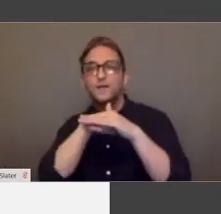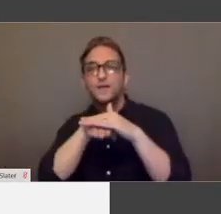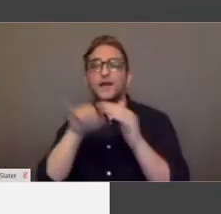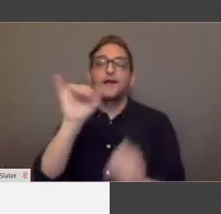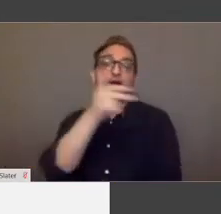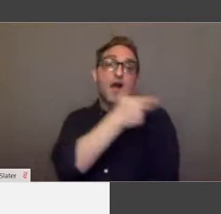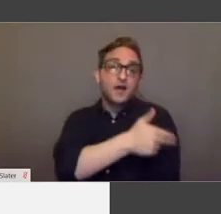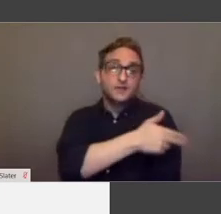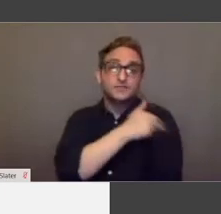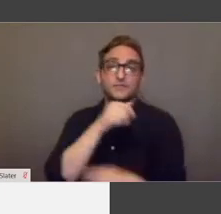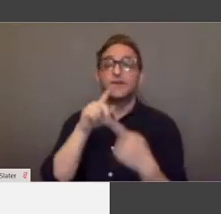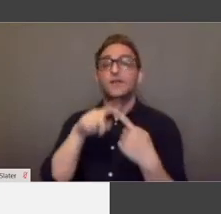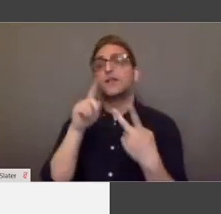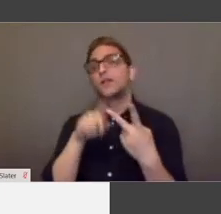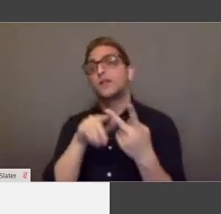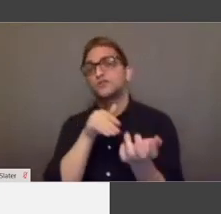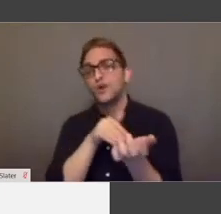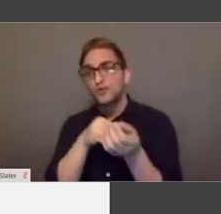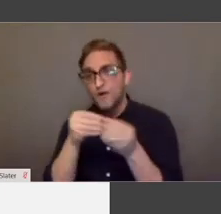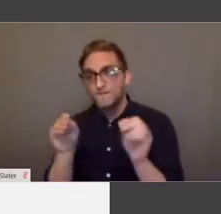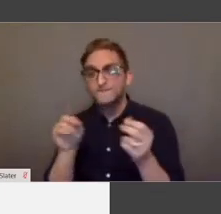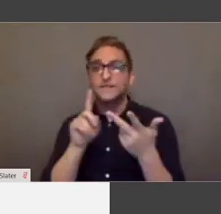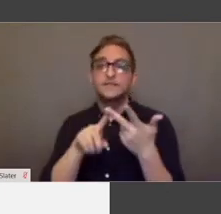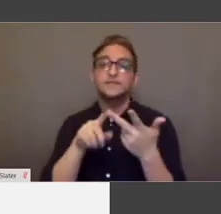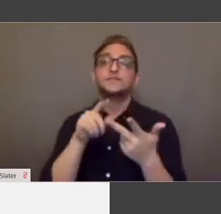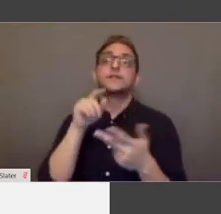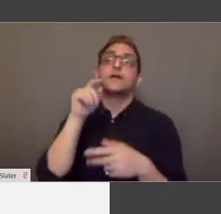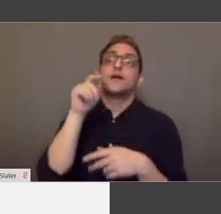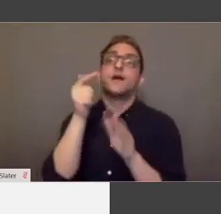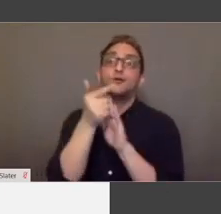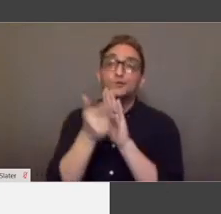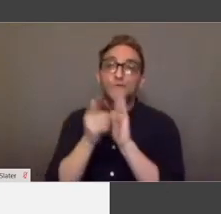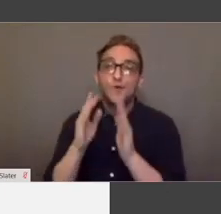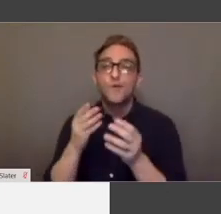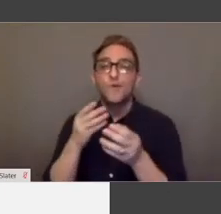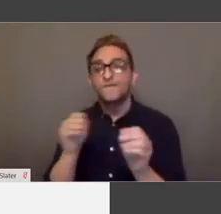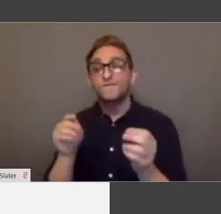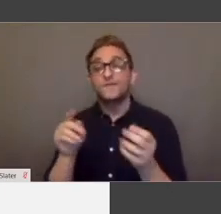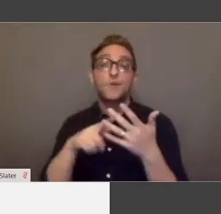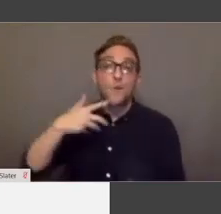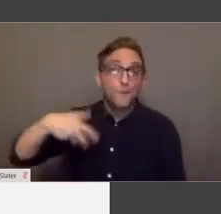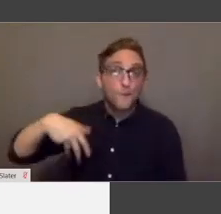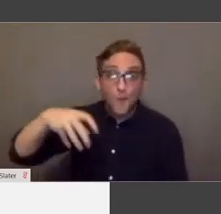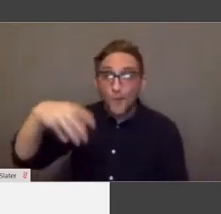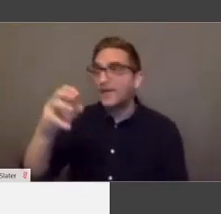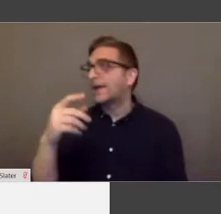facilities, physicians, attorneys, gyms, amusement parks, hotels, colleges, pretty much anything